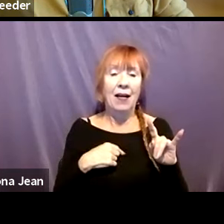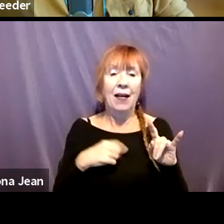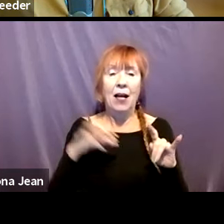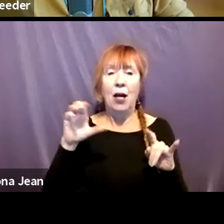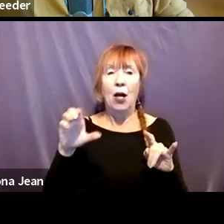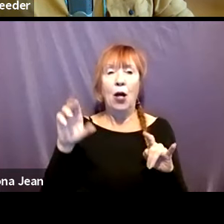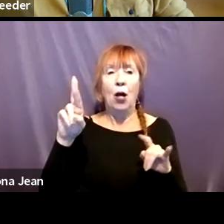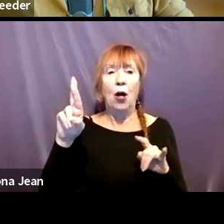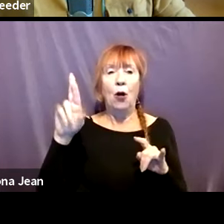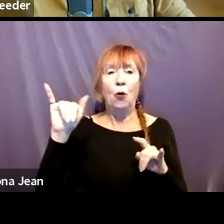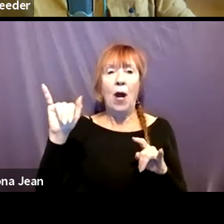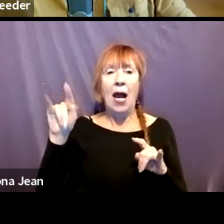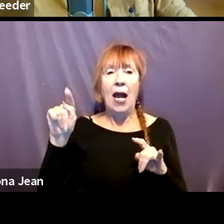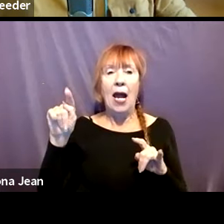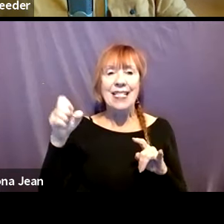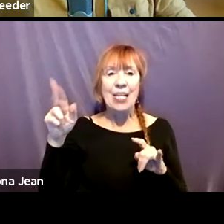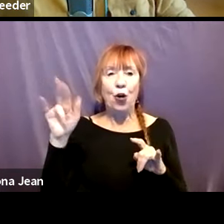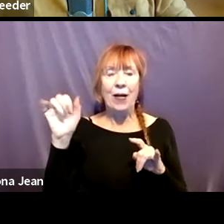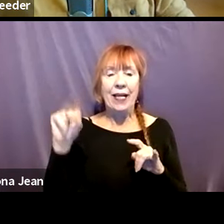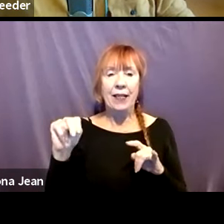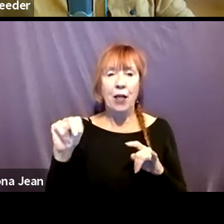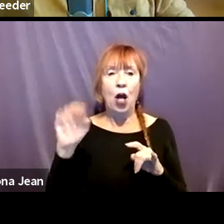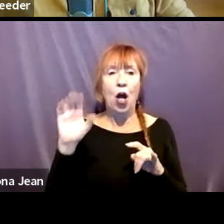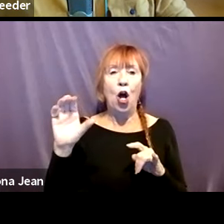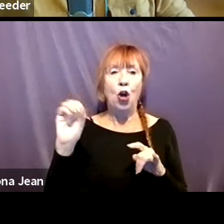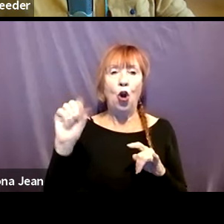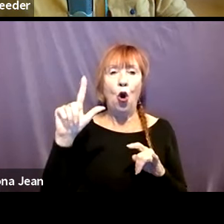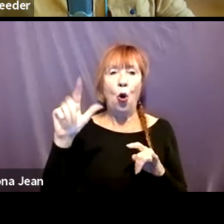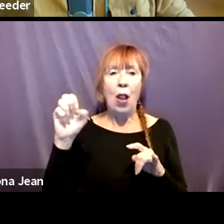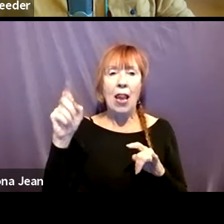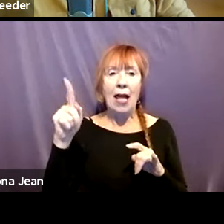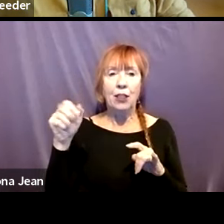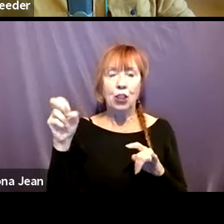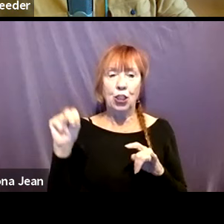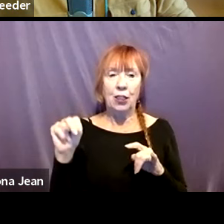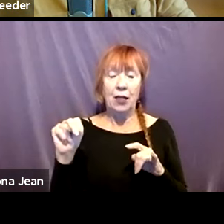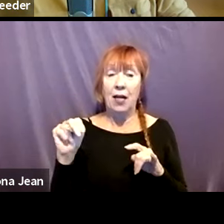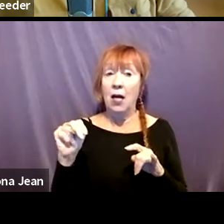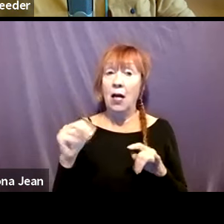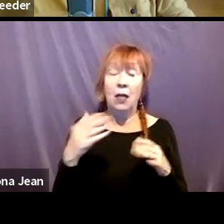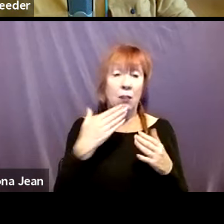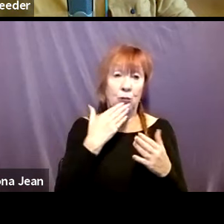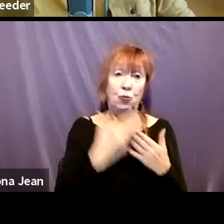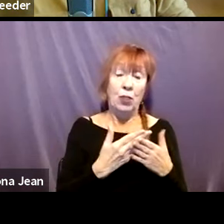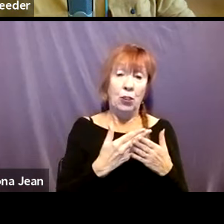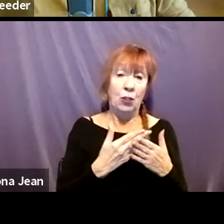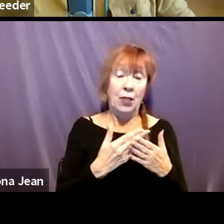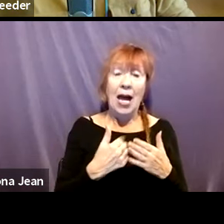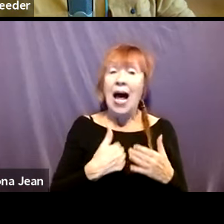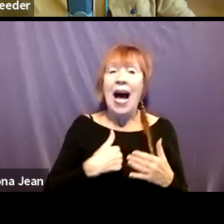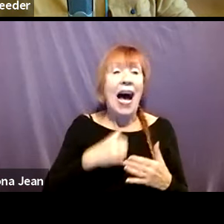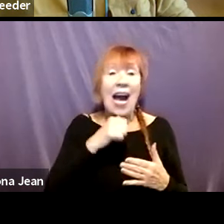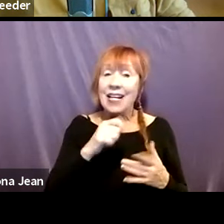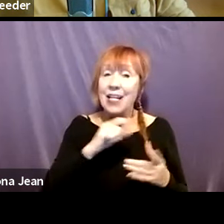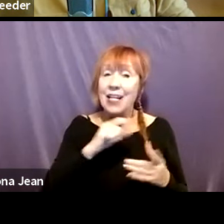is like a really good resource, just because, for a lot of writers, you know, I didn't got to film school,